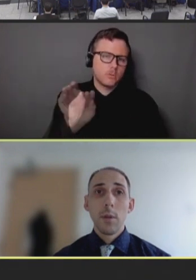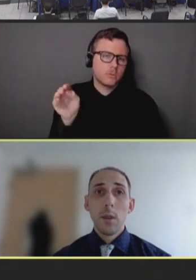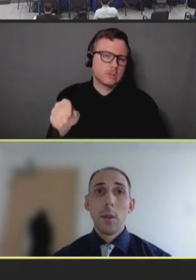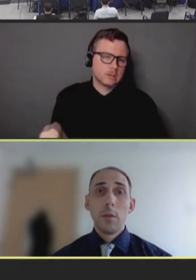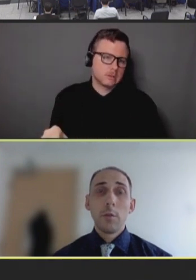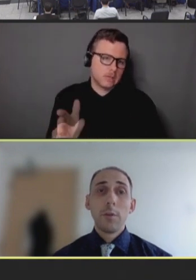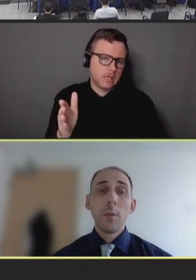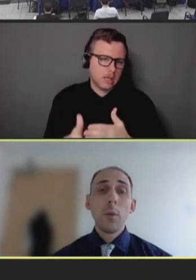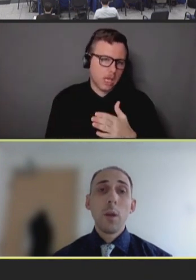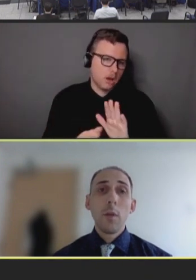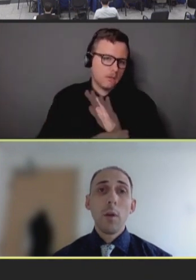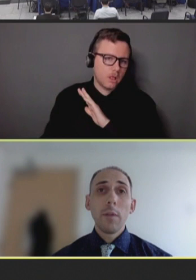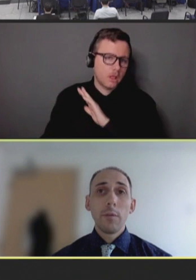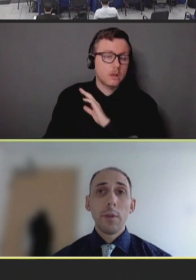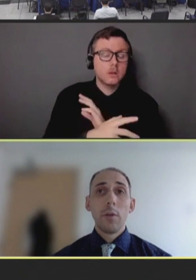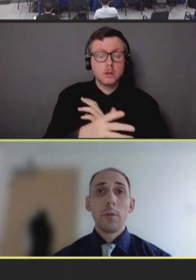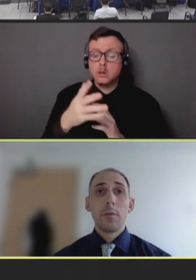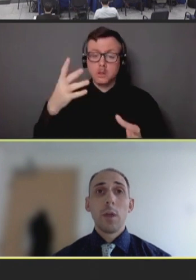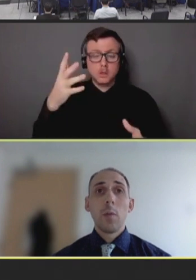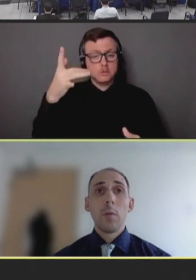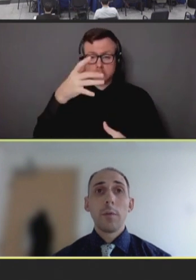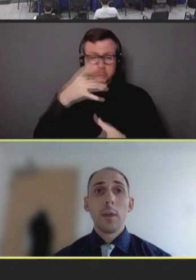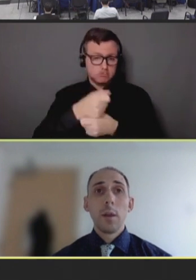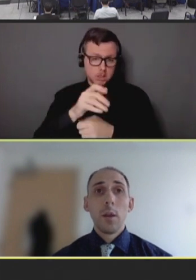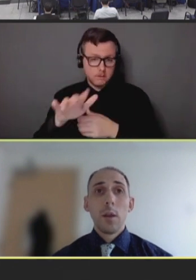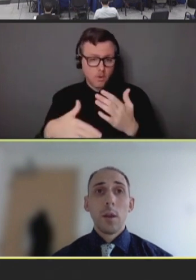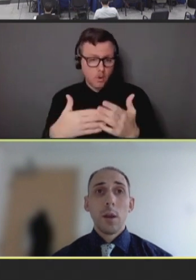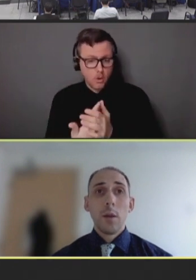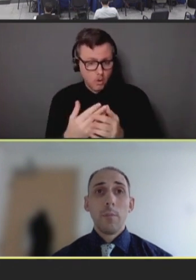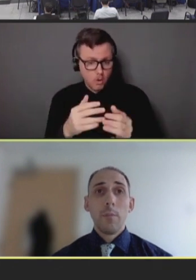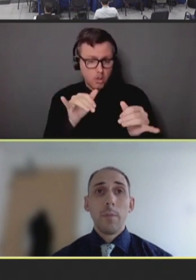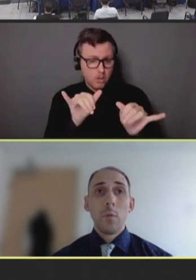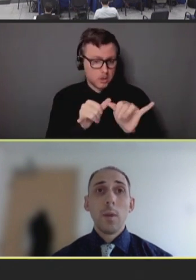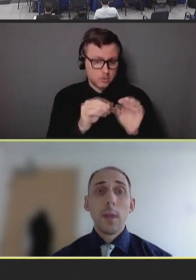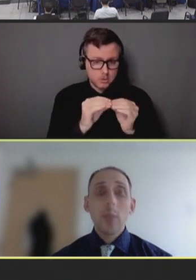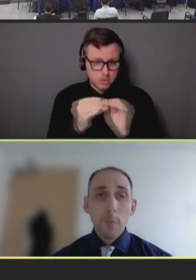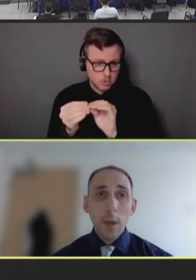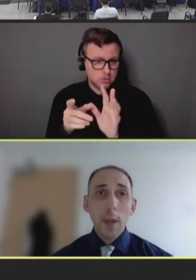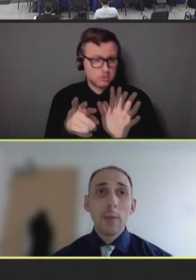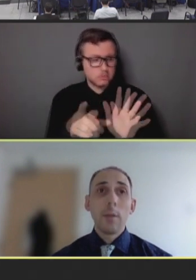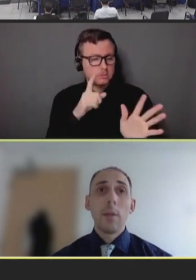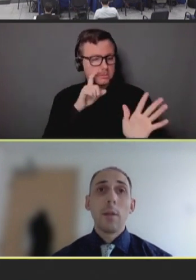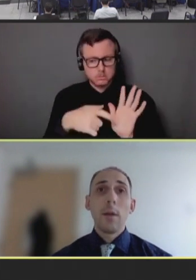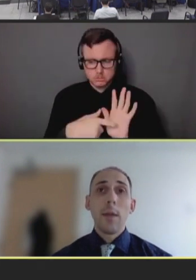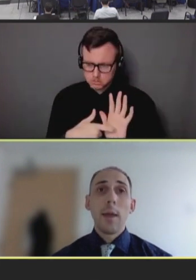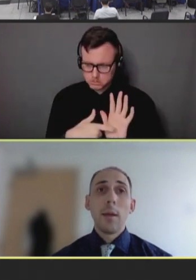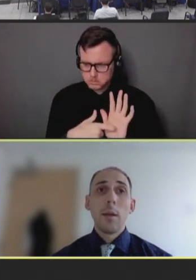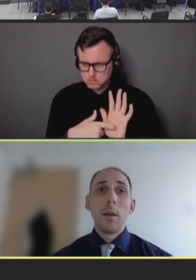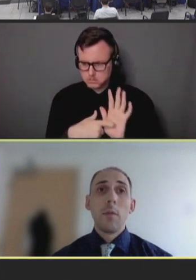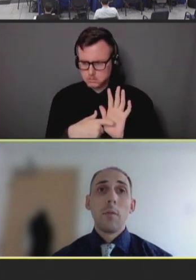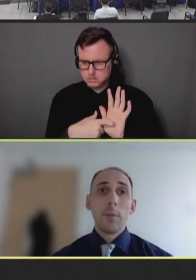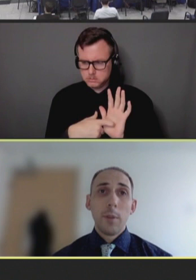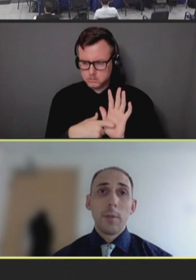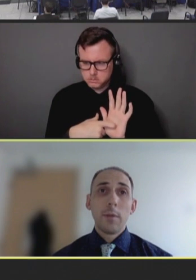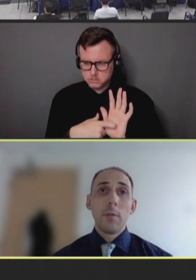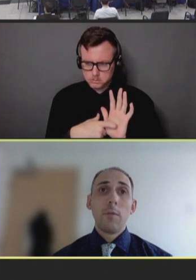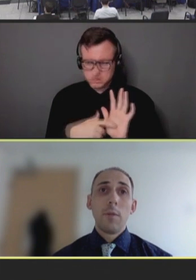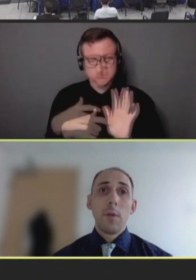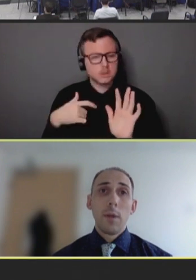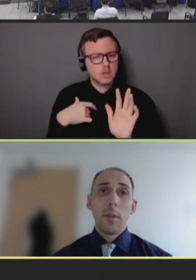So a summary of all of these figures was that we did find that recipients of the mRNA-1273